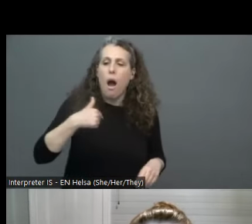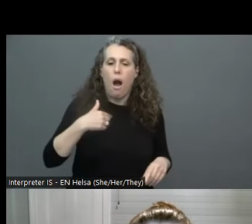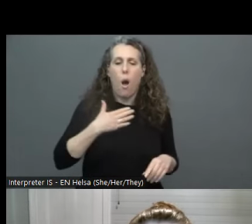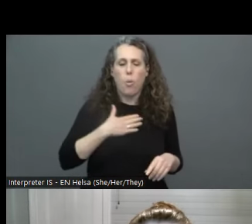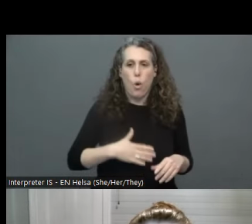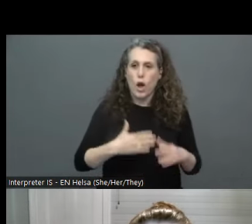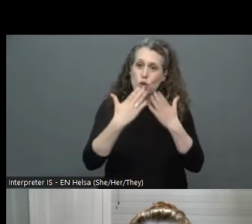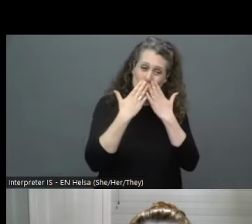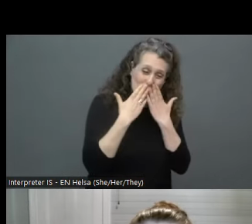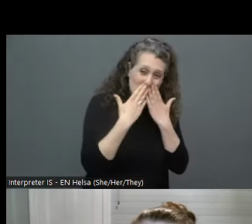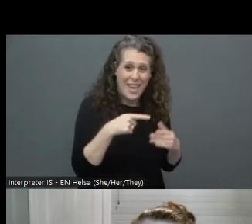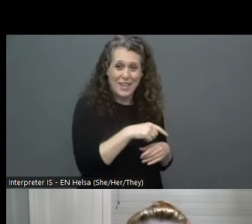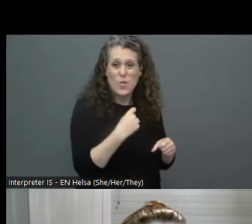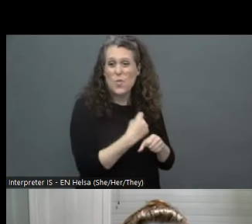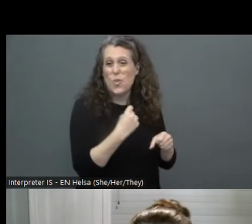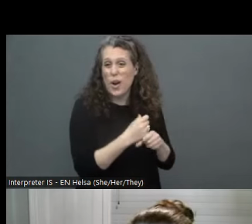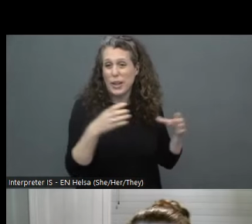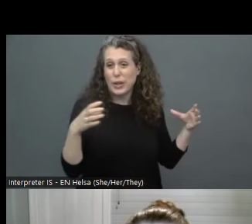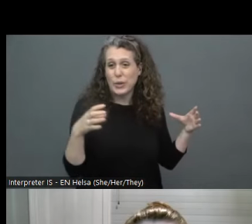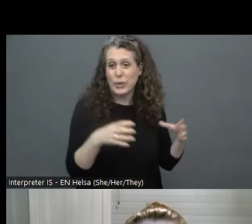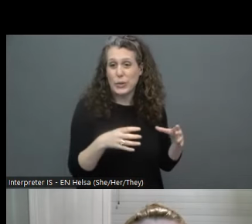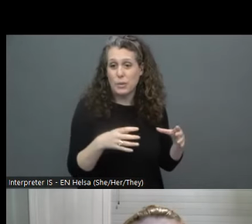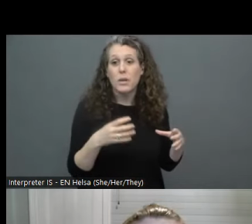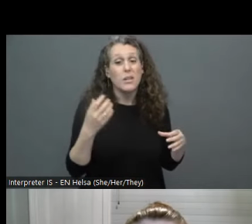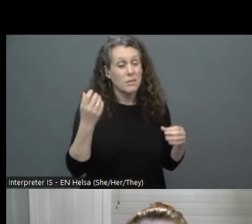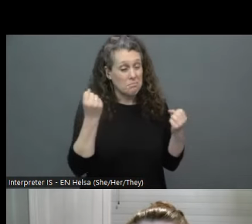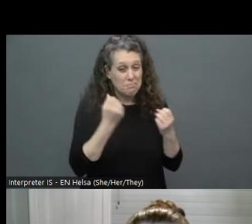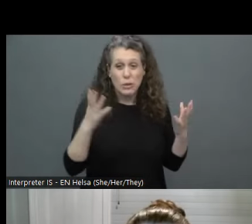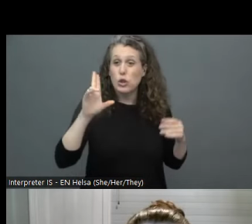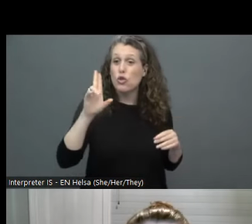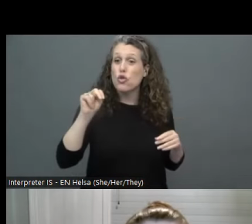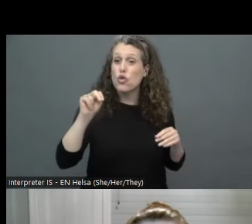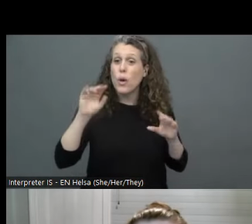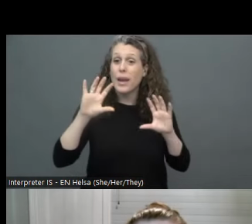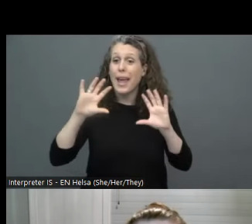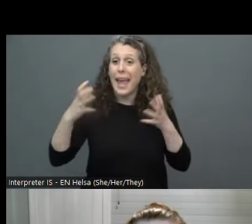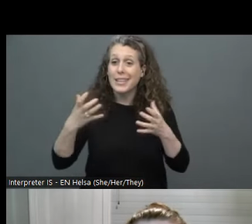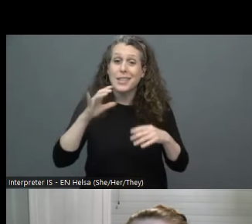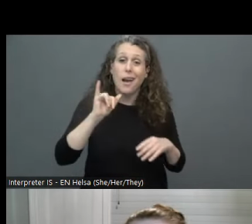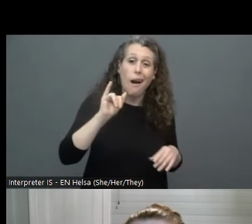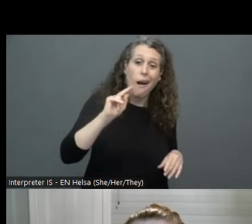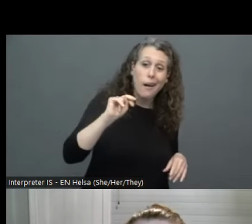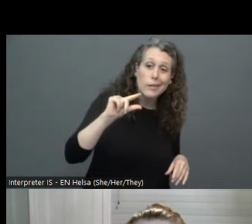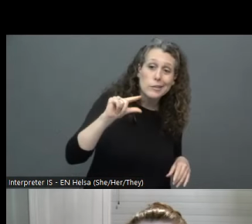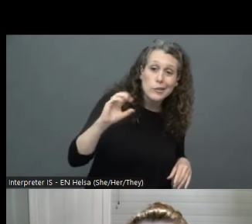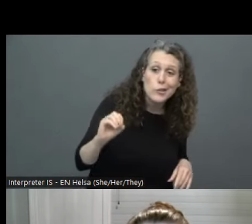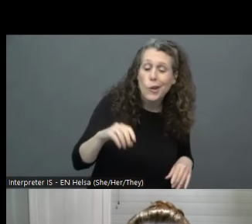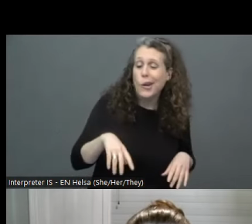Group. We had a number of U.N. agencies, NGOs and organizations of persons with